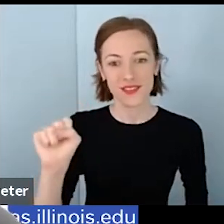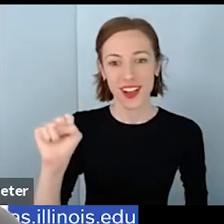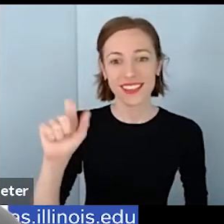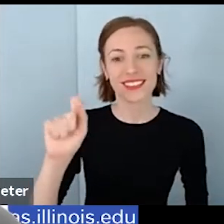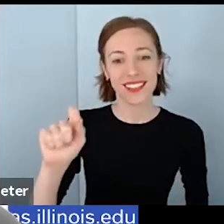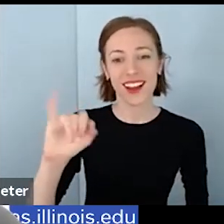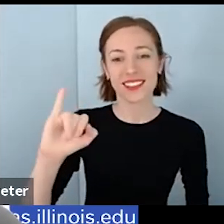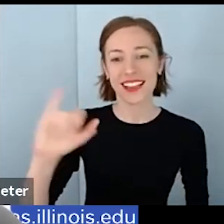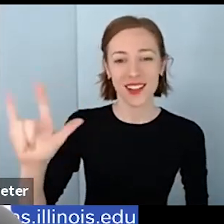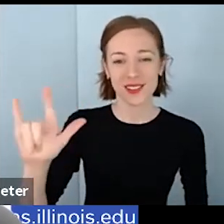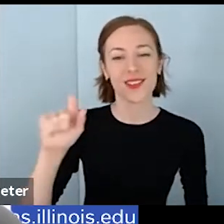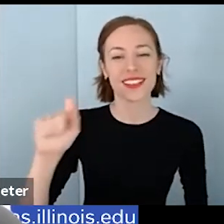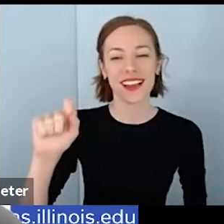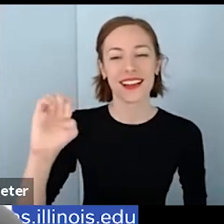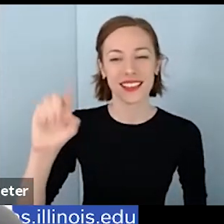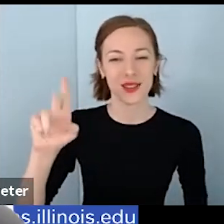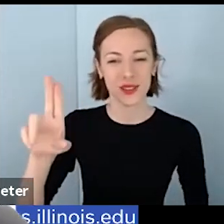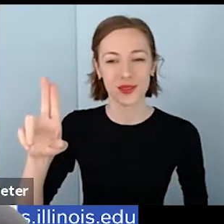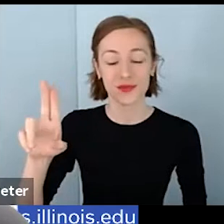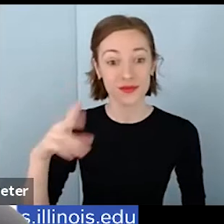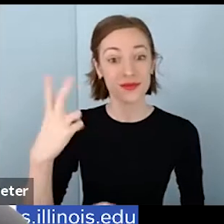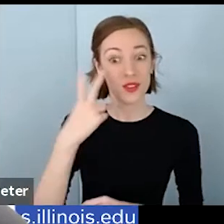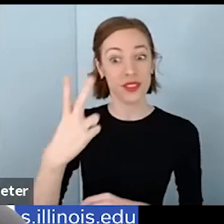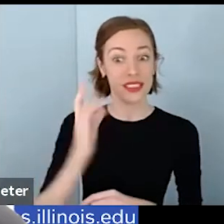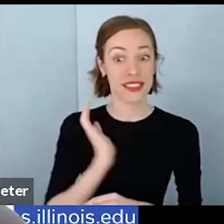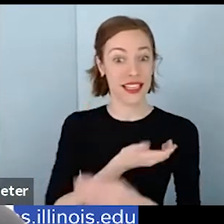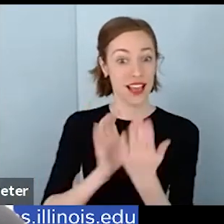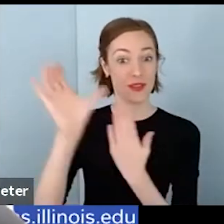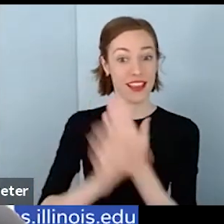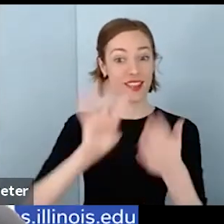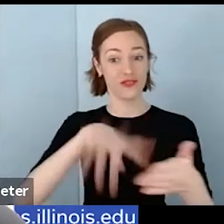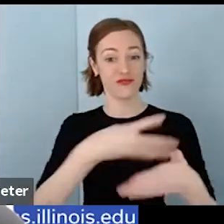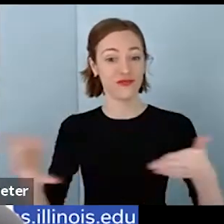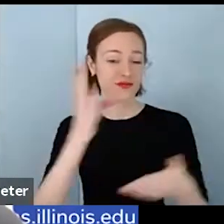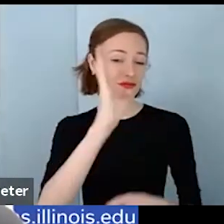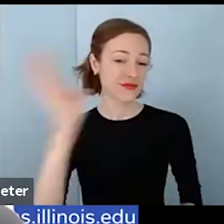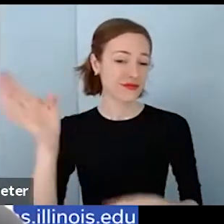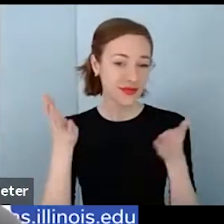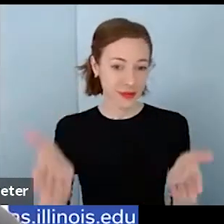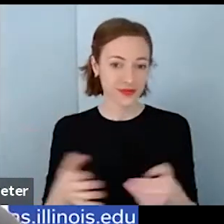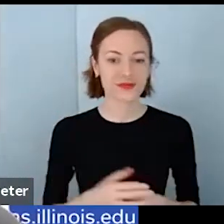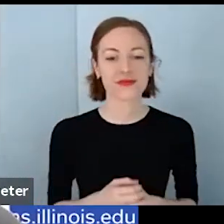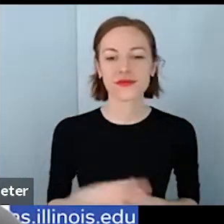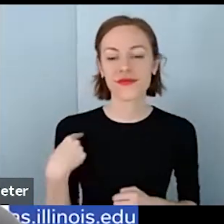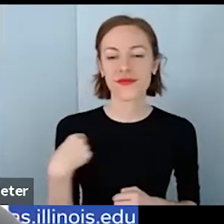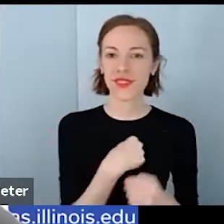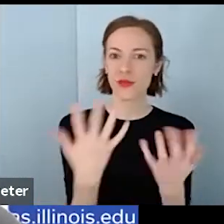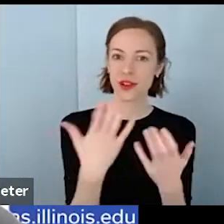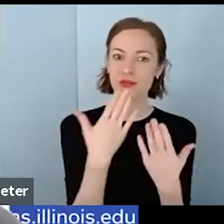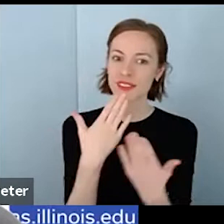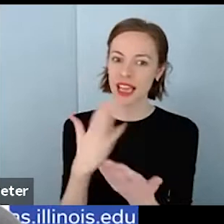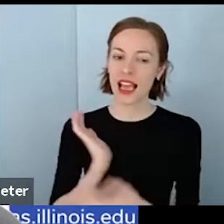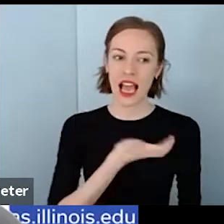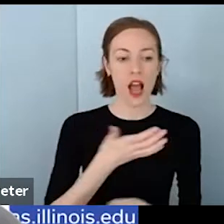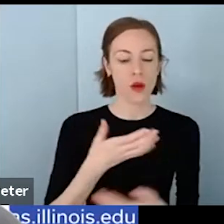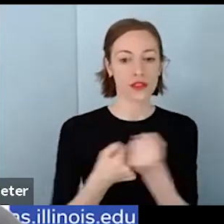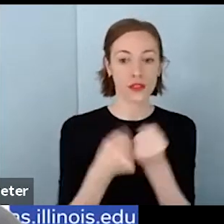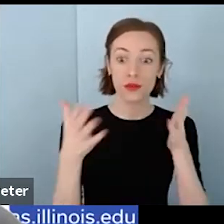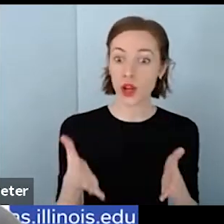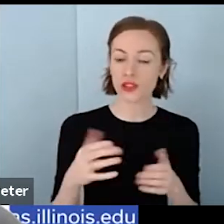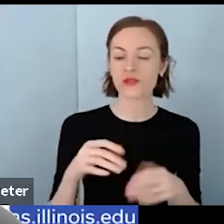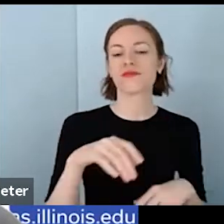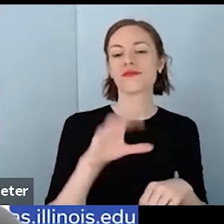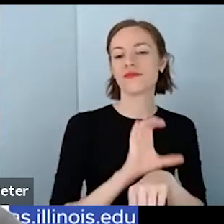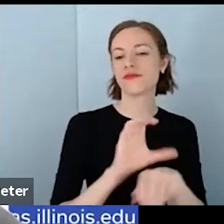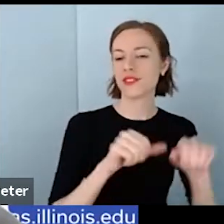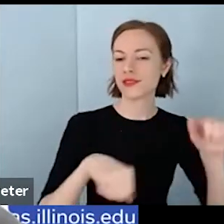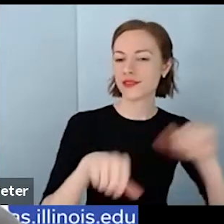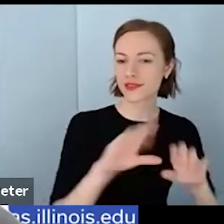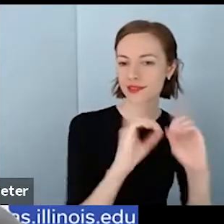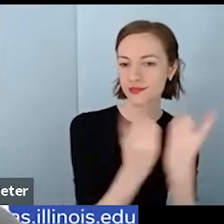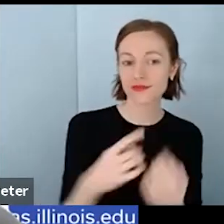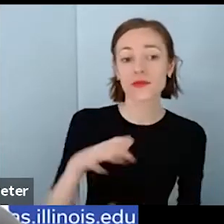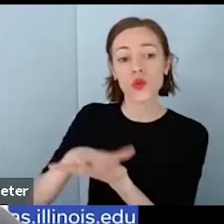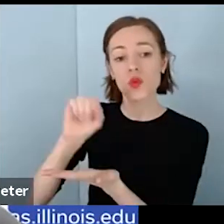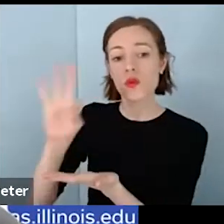You can see our full spring calendar of talks there to, you would like to thank our funders, and sponsors, the computer science department. The School of Information Sciences.